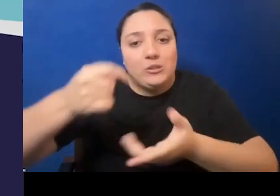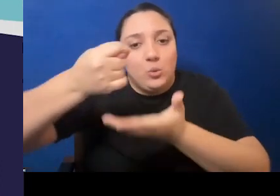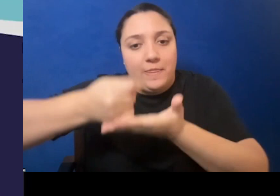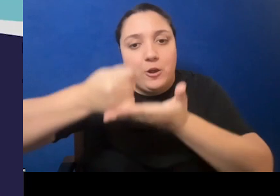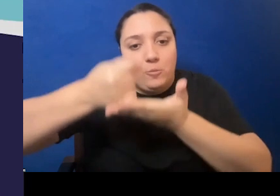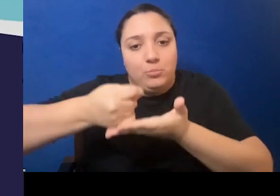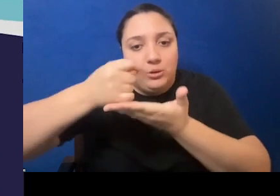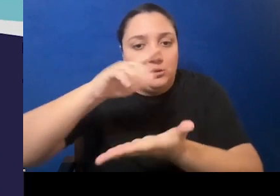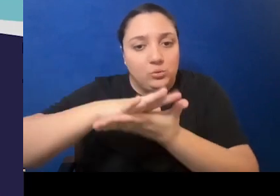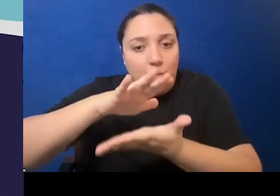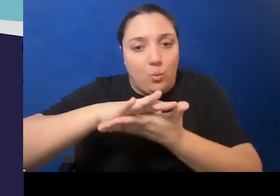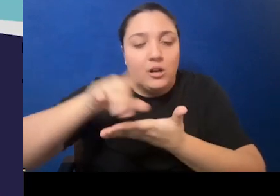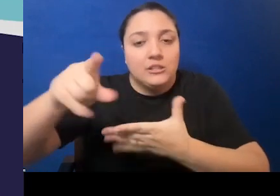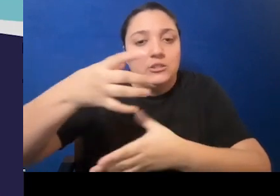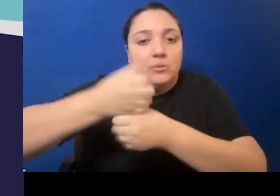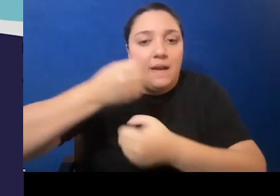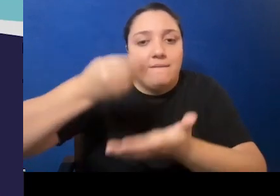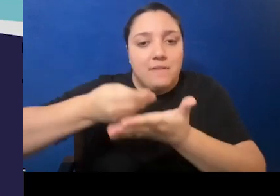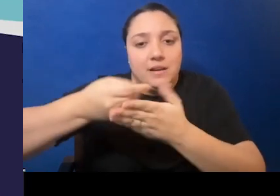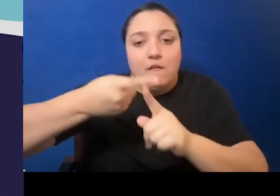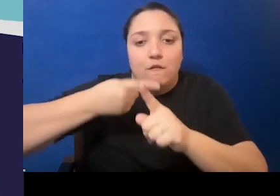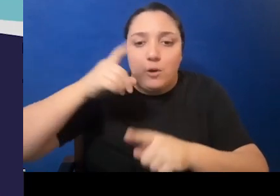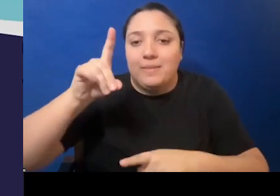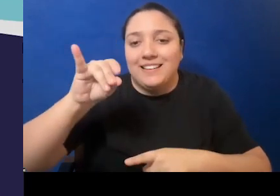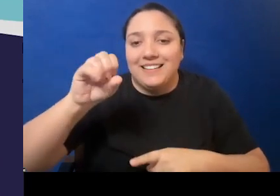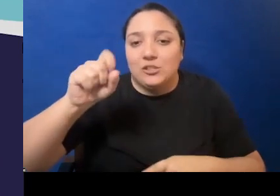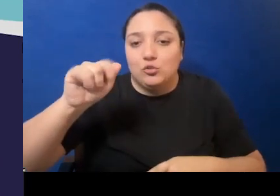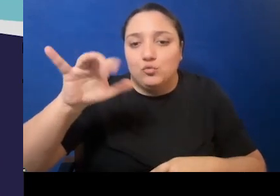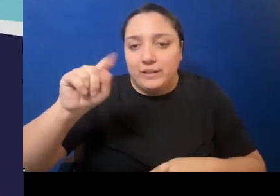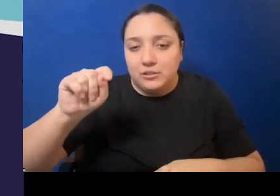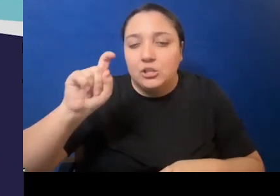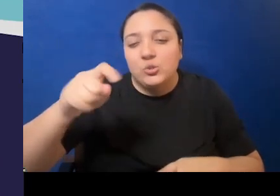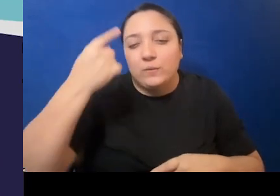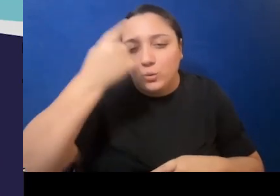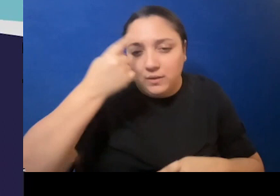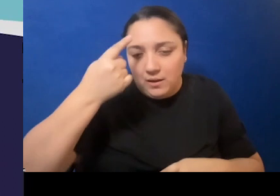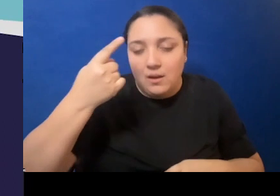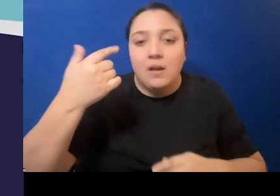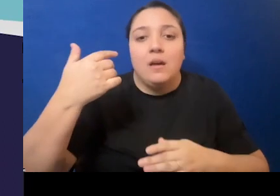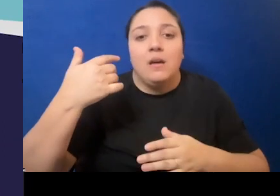ANXIETY AND THIS STUDENT WENT AN A THERAPY SCHOOL. IT IS IMPORTANT TO NOTE THE